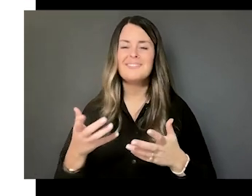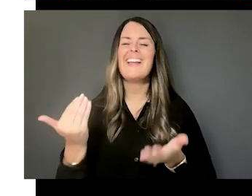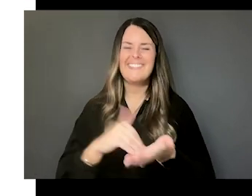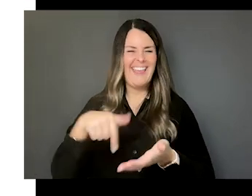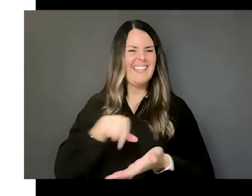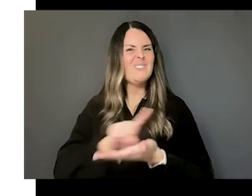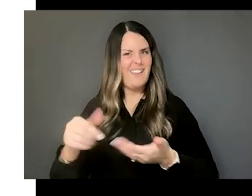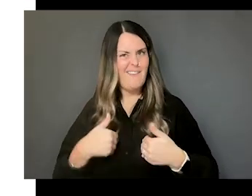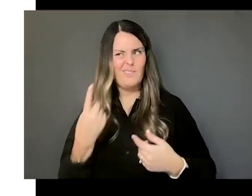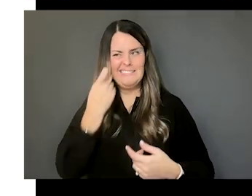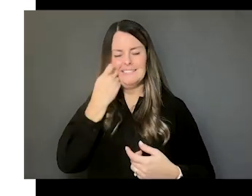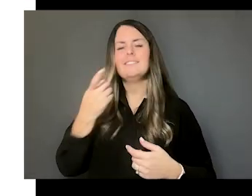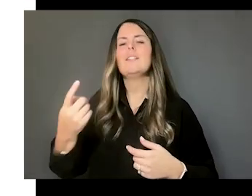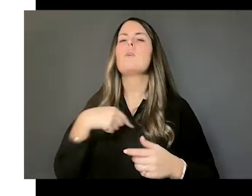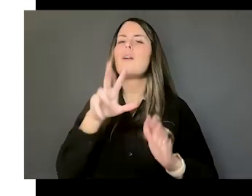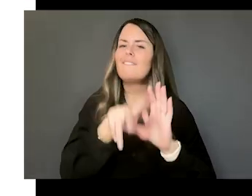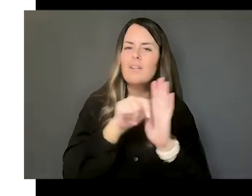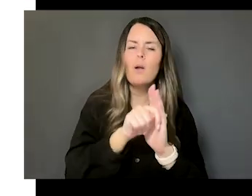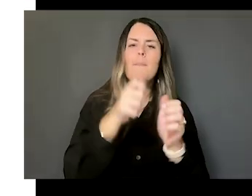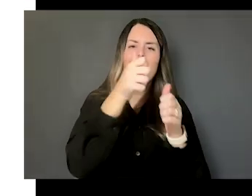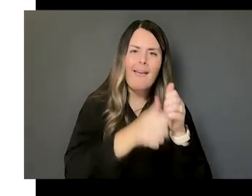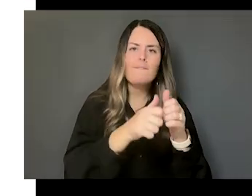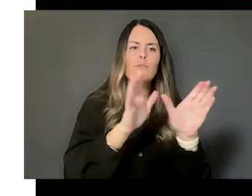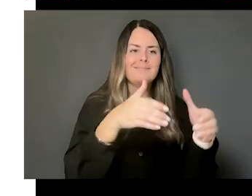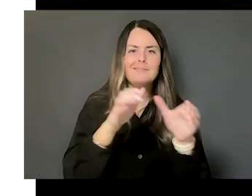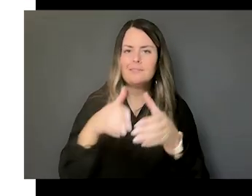We videotape every section of the lesson throughout the day.